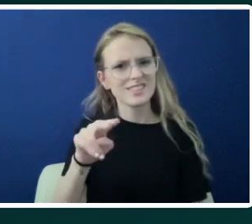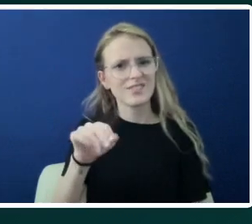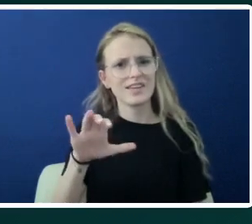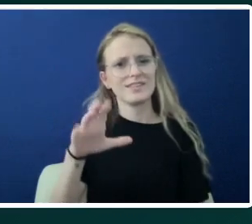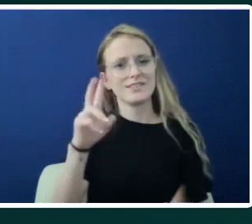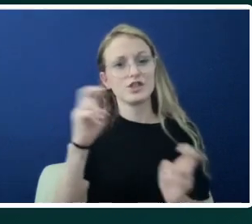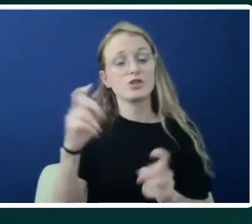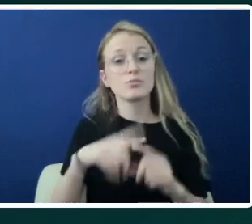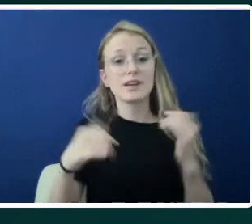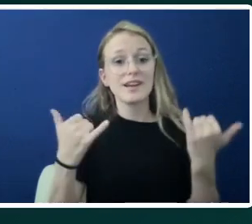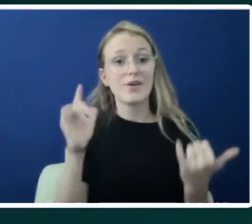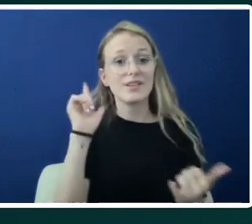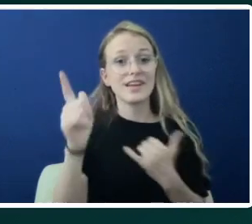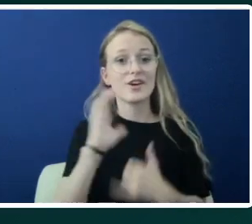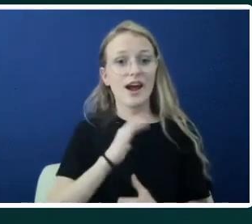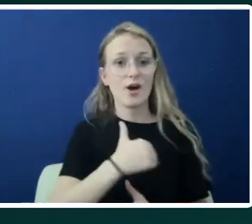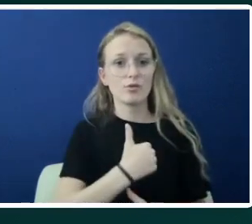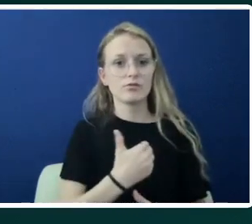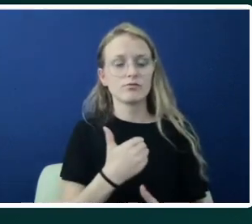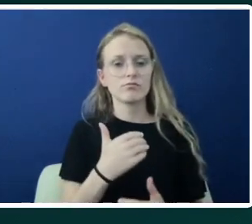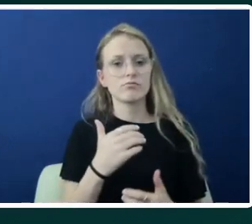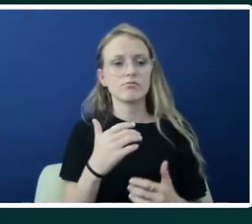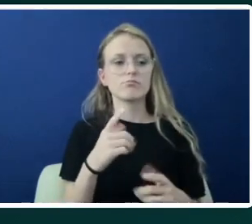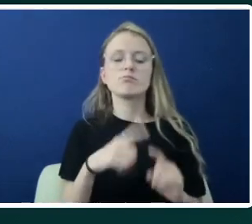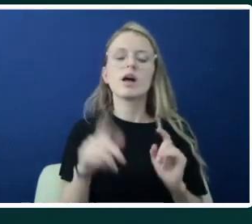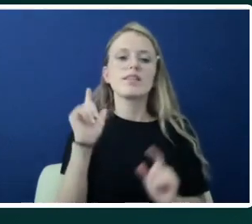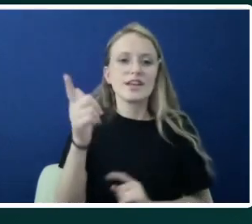And then afterwards, I had them reflect